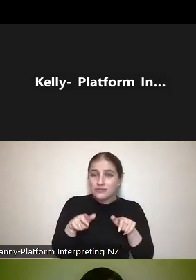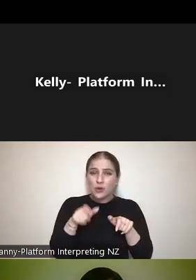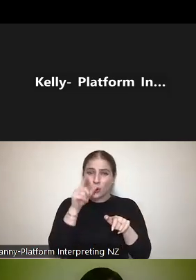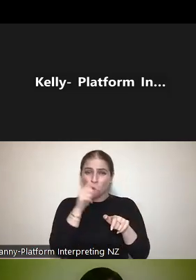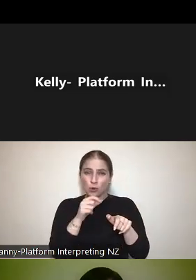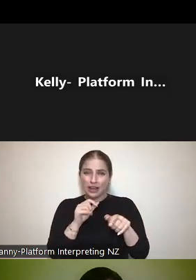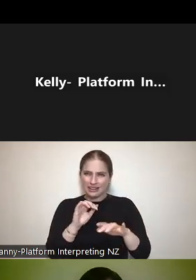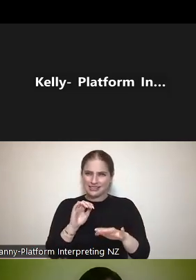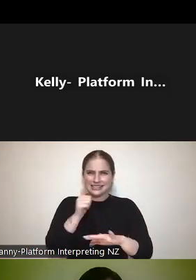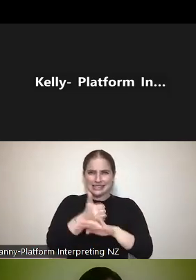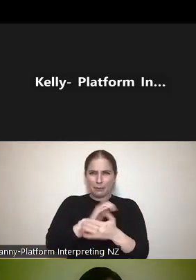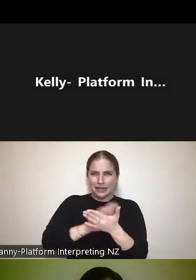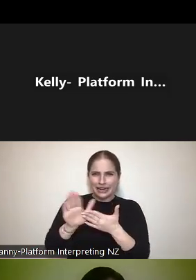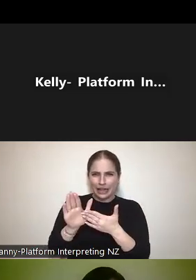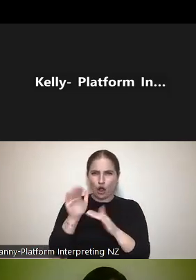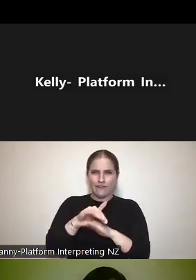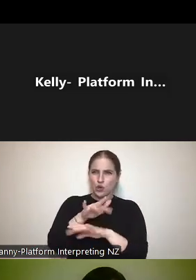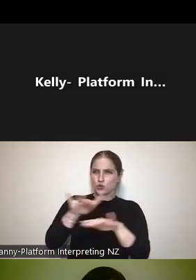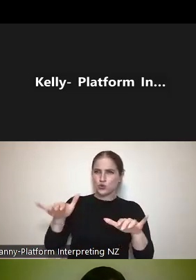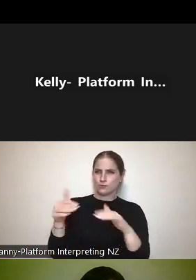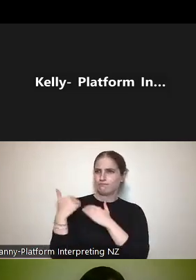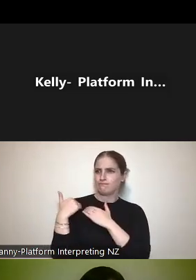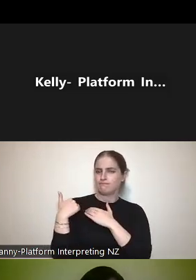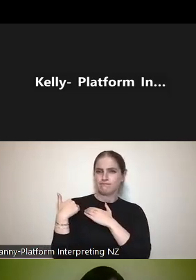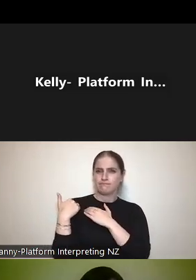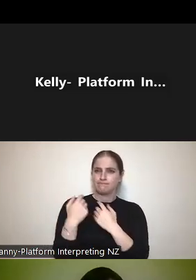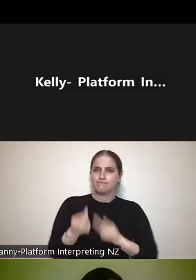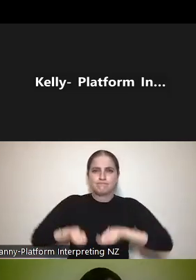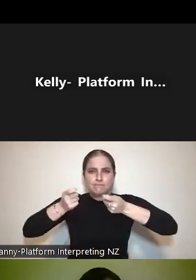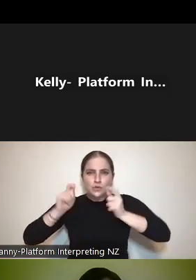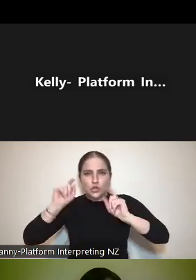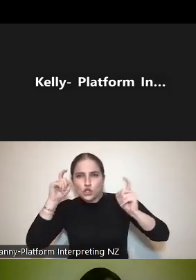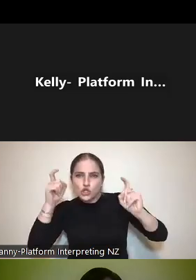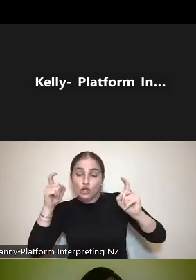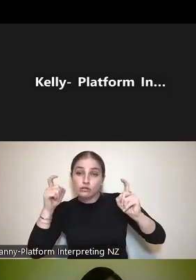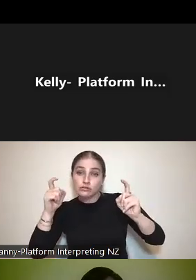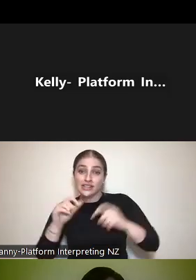concerns, if it's for yourself, asking, you know, is there a